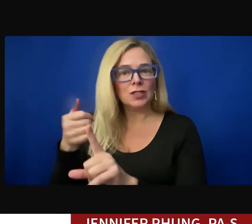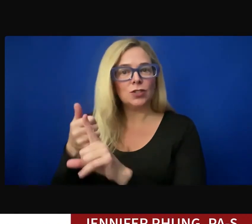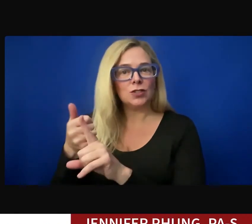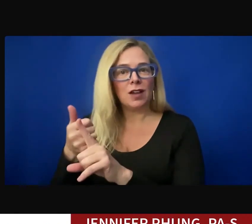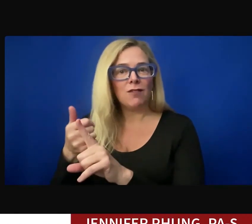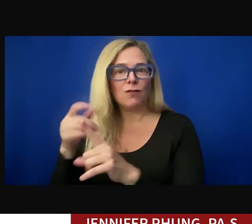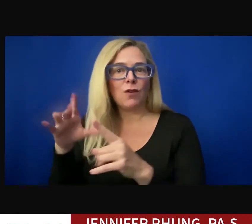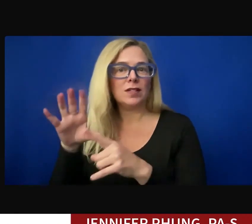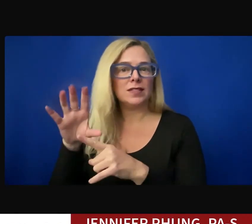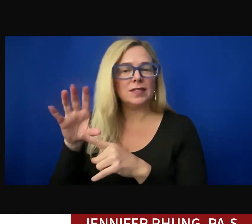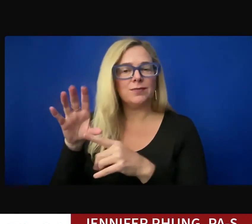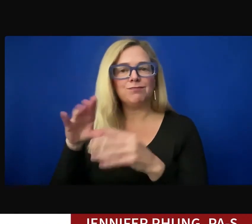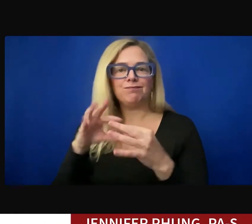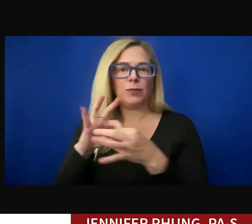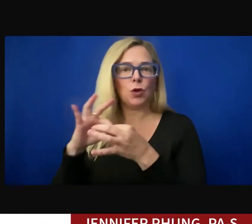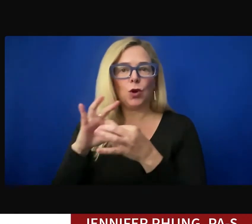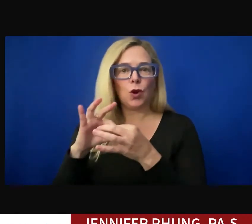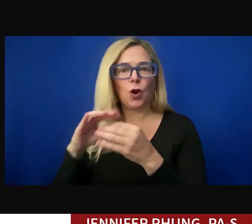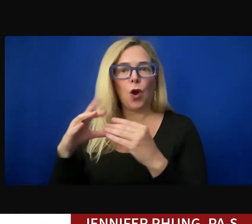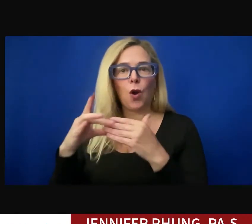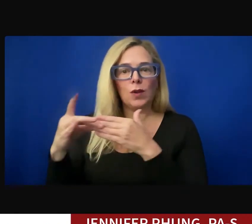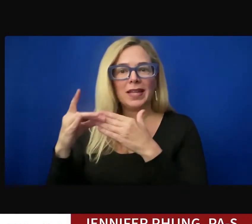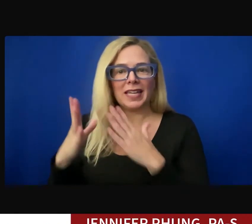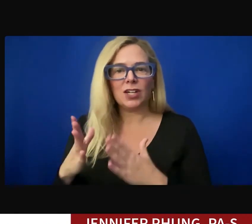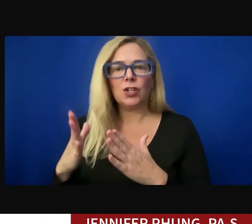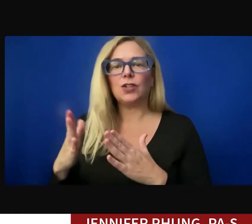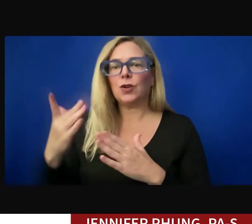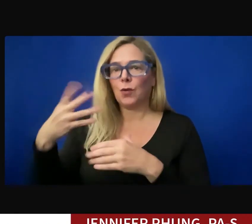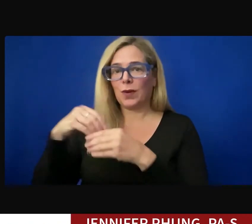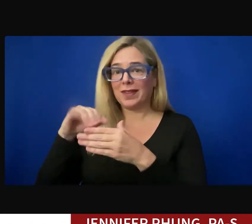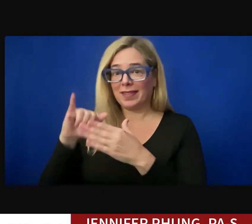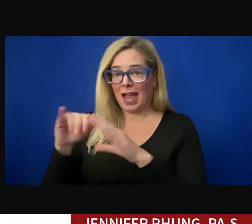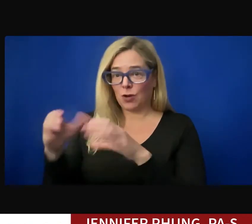We also have Dr. Ranak Trivedi, who is a clinical health psychologist having